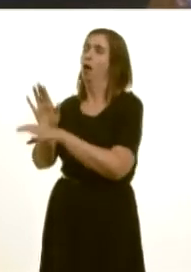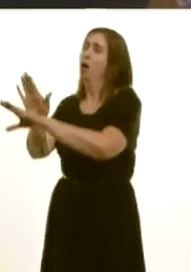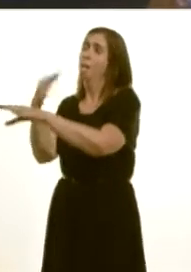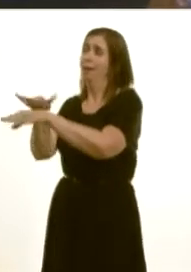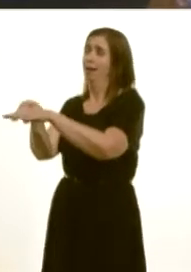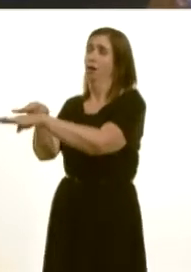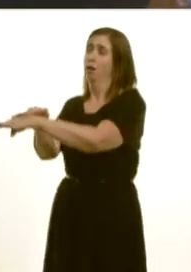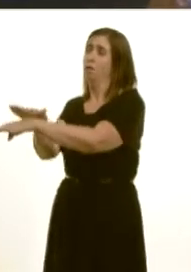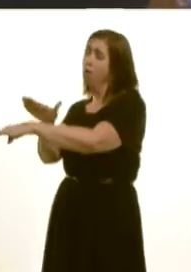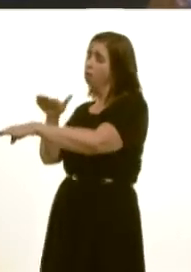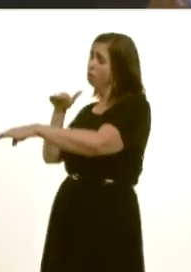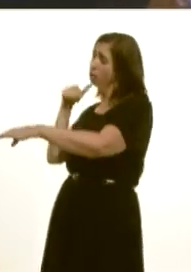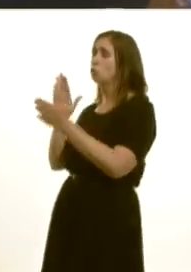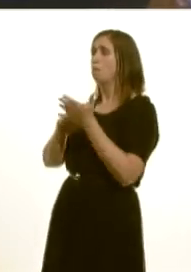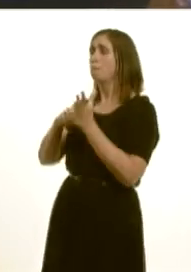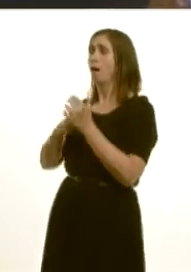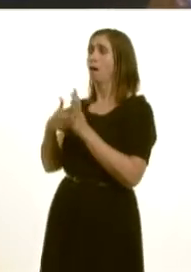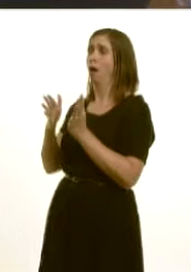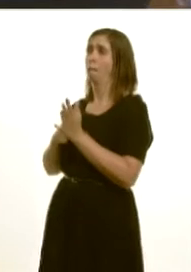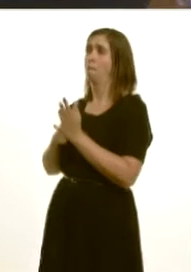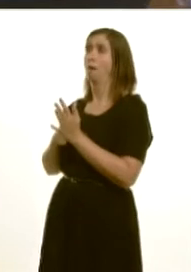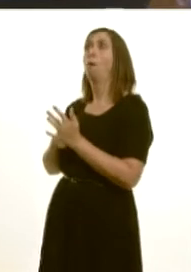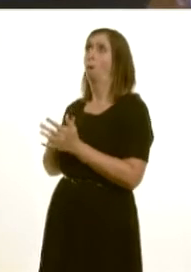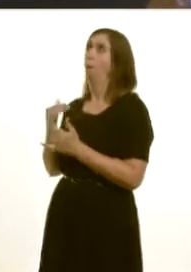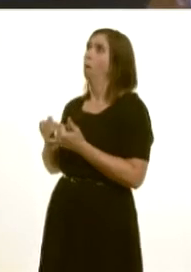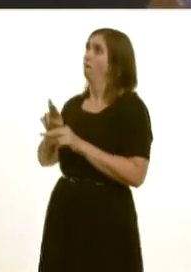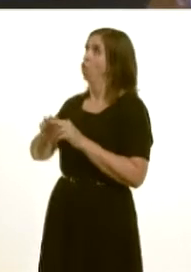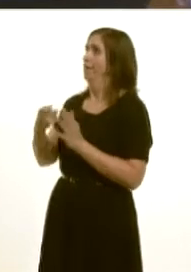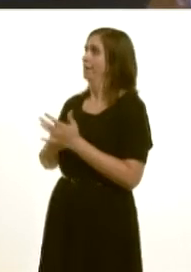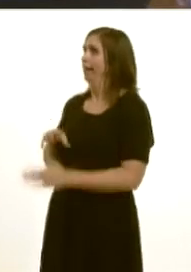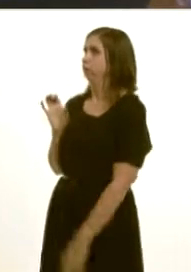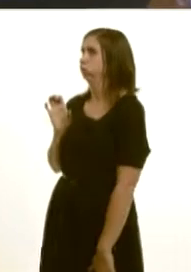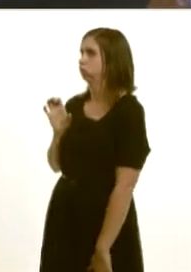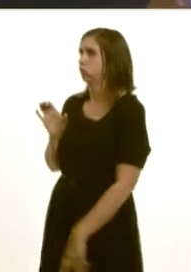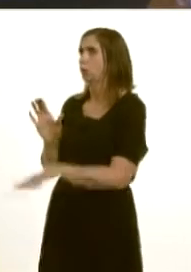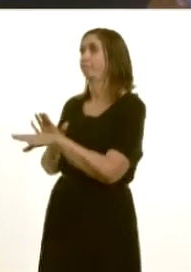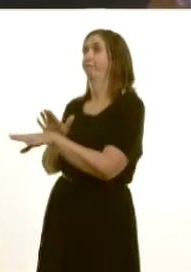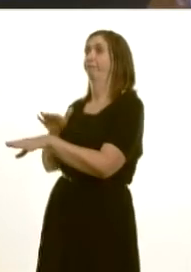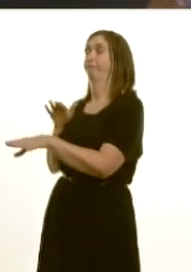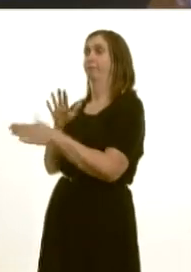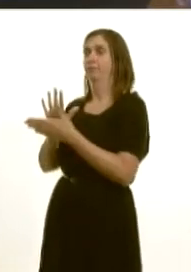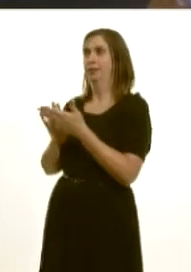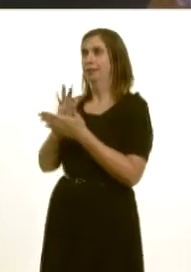way to Margam, particularly on a Friday. That makes it very difficult not just for people